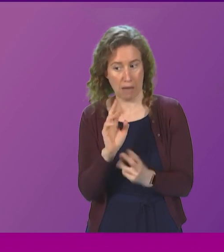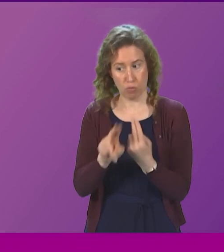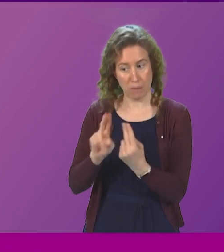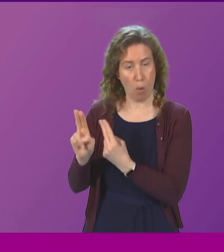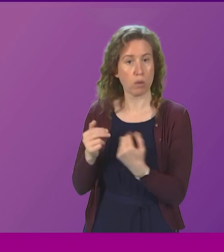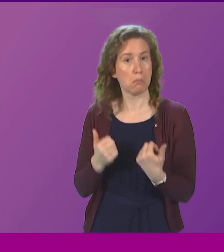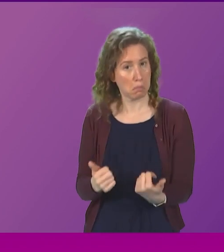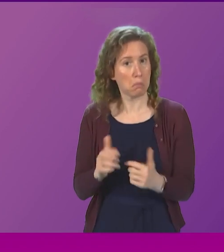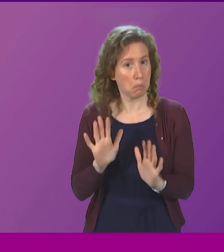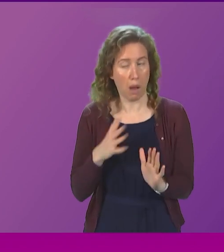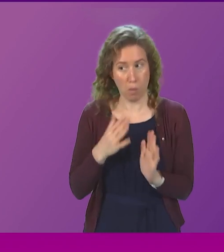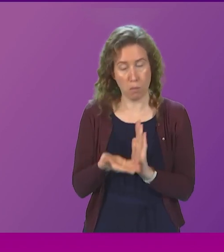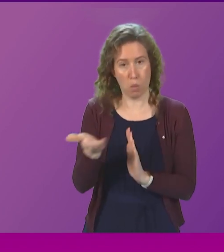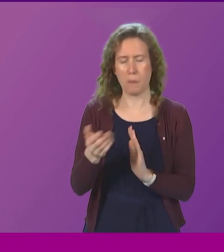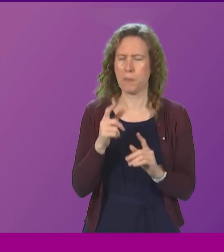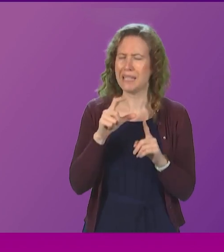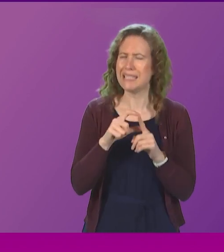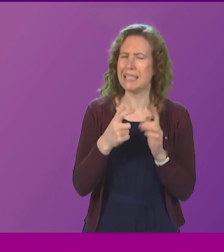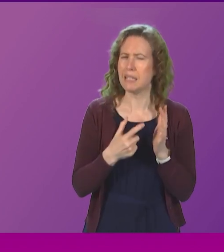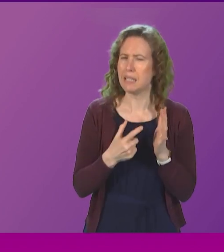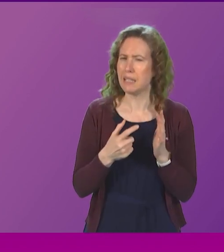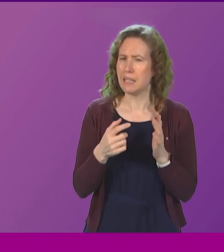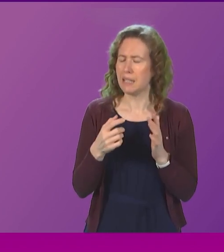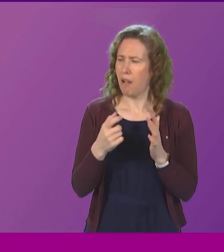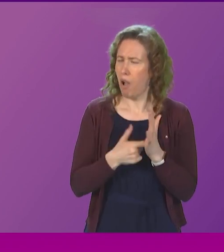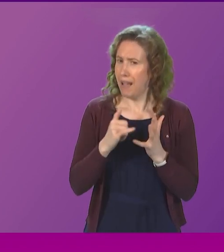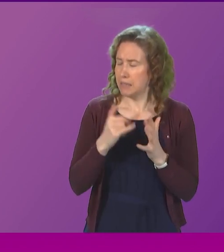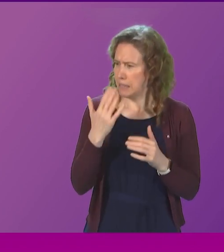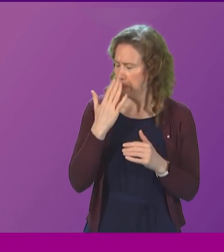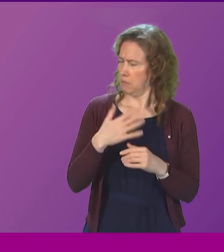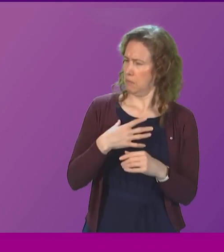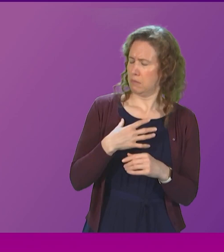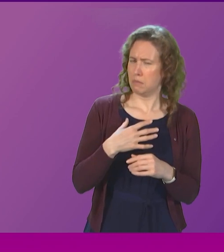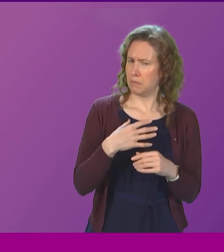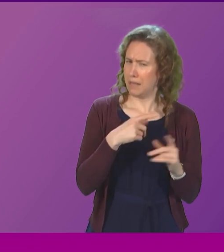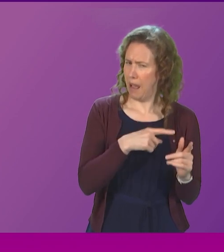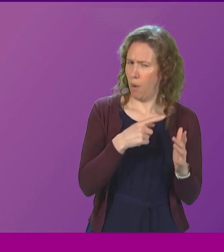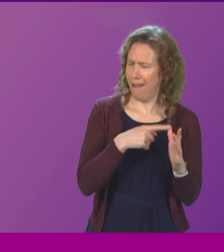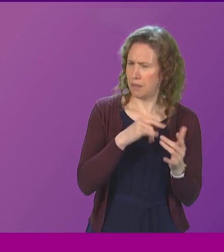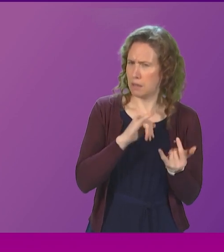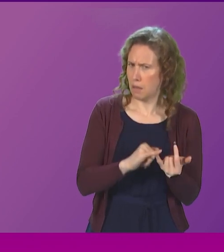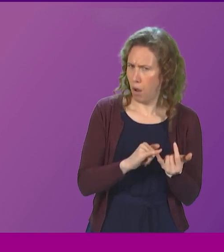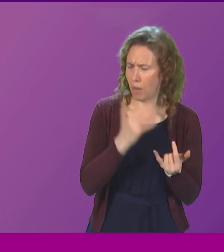we can. On DRS, it is incredible that it now seems that Anas Sarwar is taking the side of the